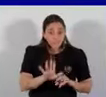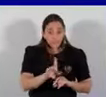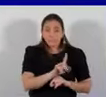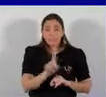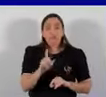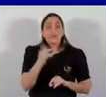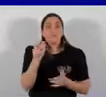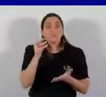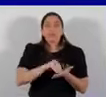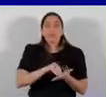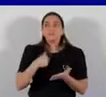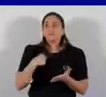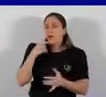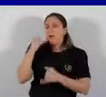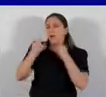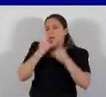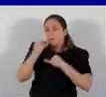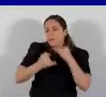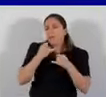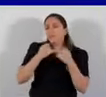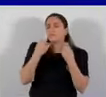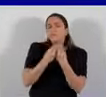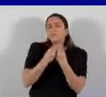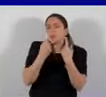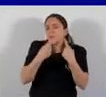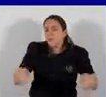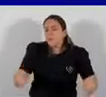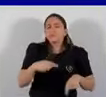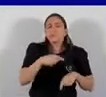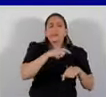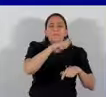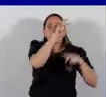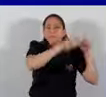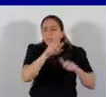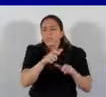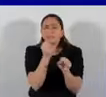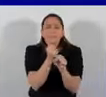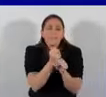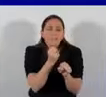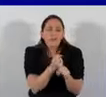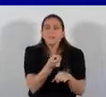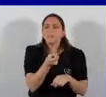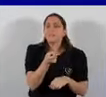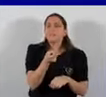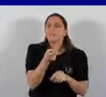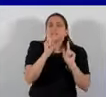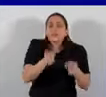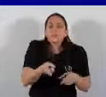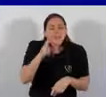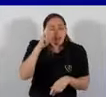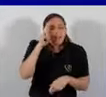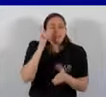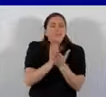Evaluating them, but not only that Therefore, I am explaining